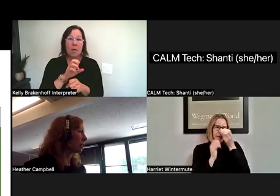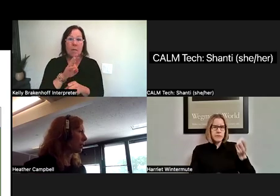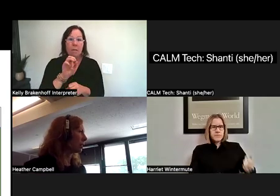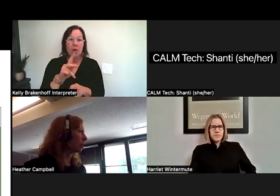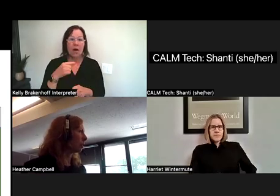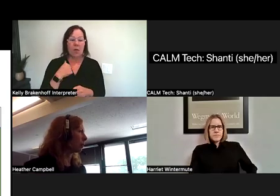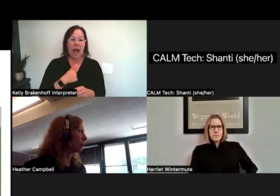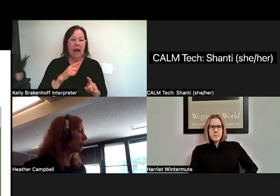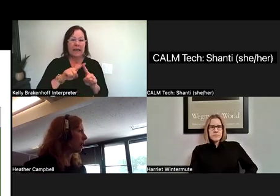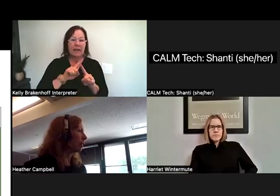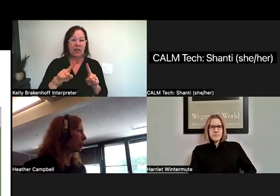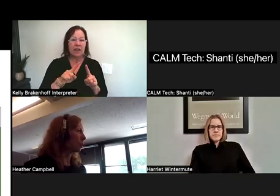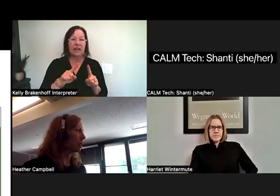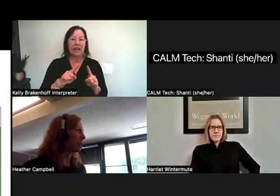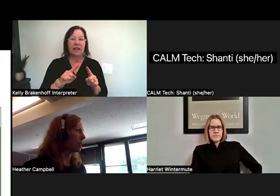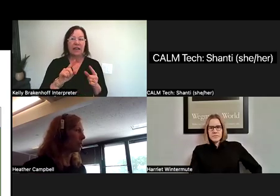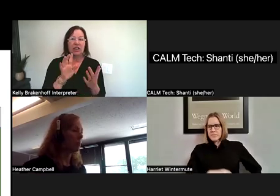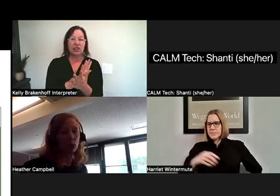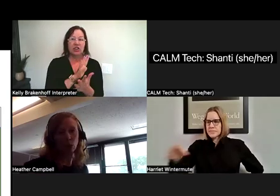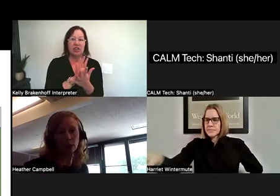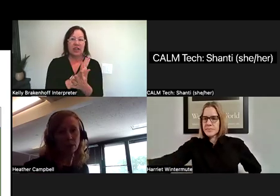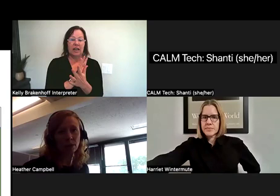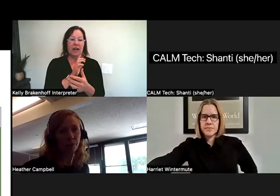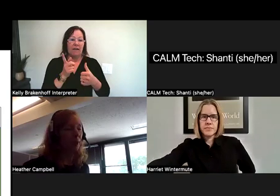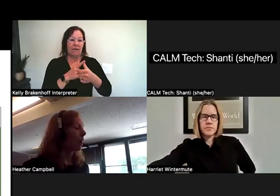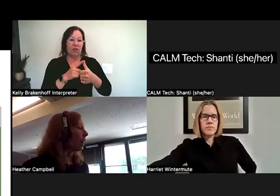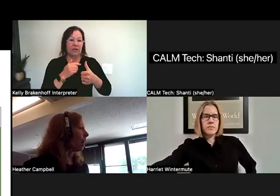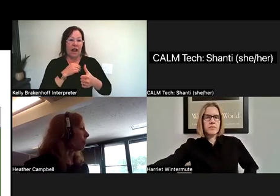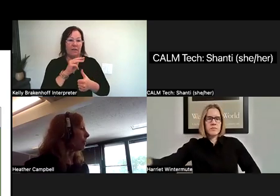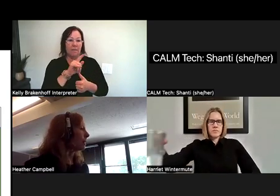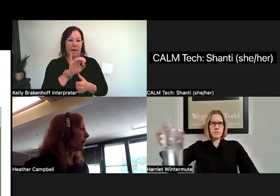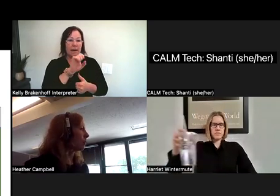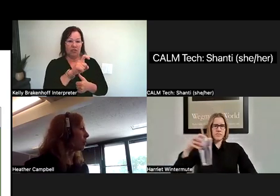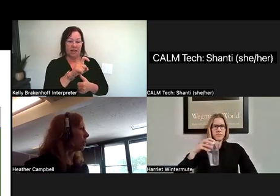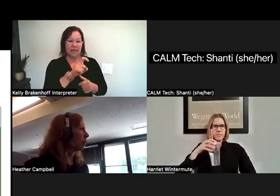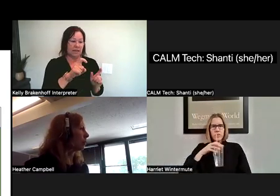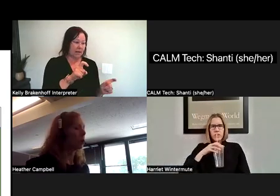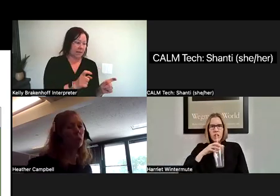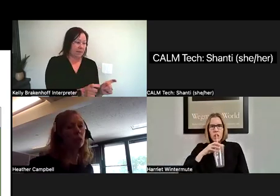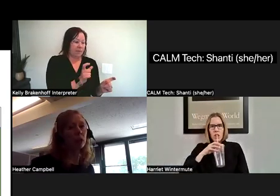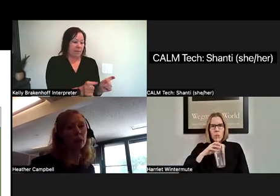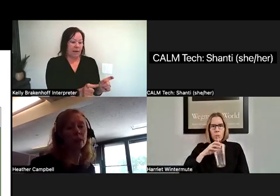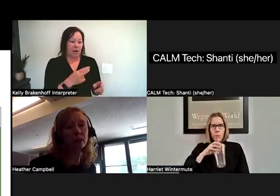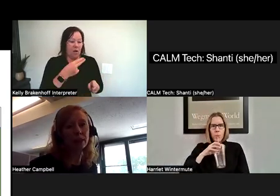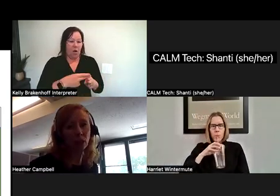in the Google workbook. The first one is this matrix. The second one we labeled current as in